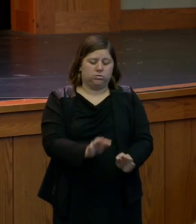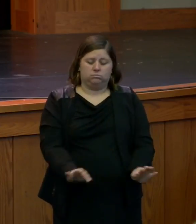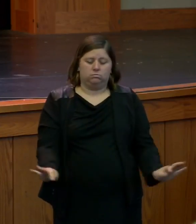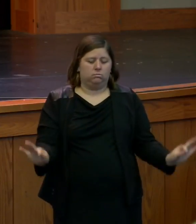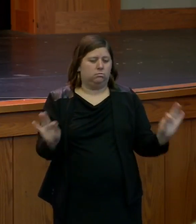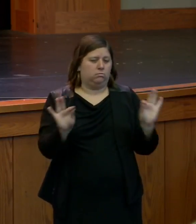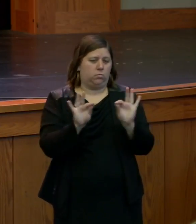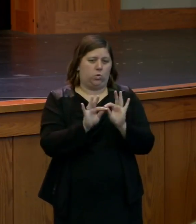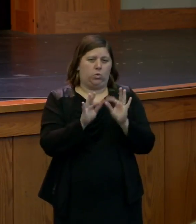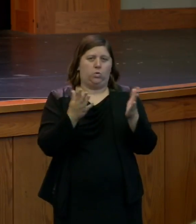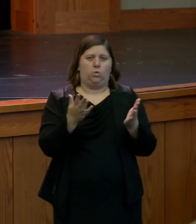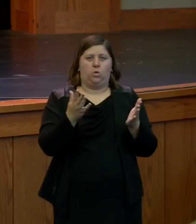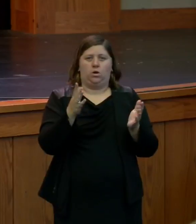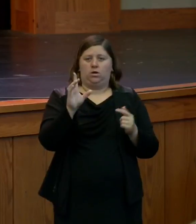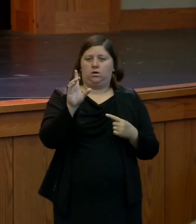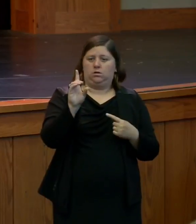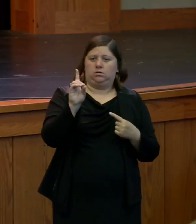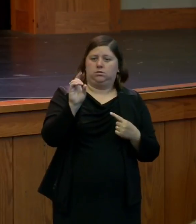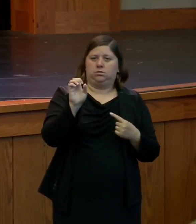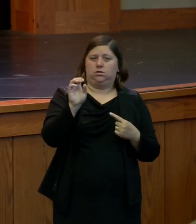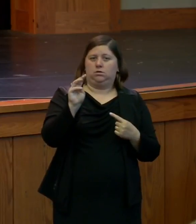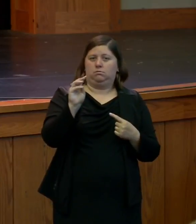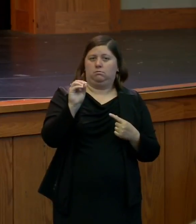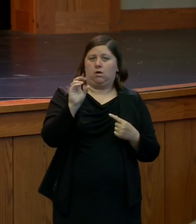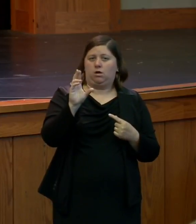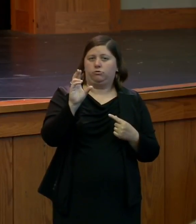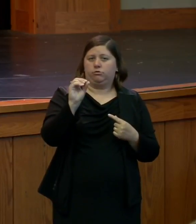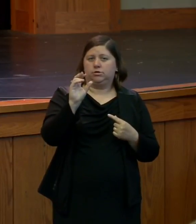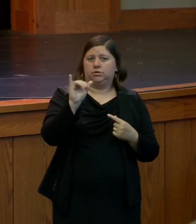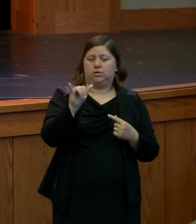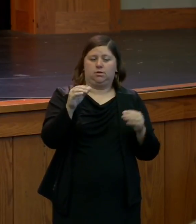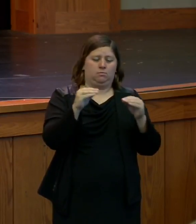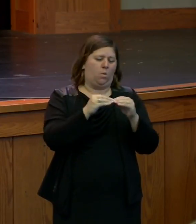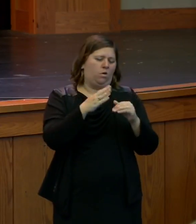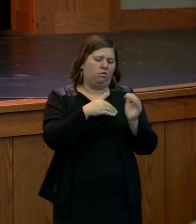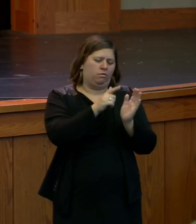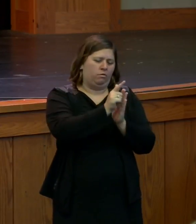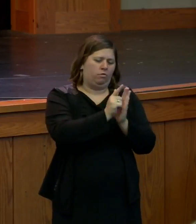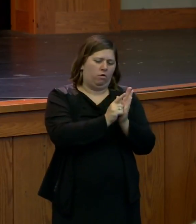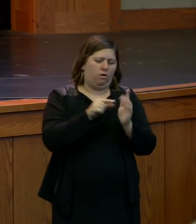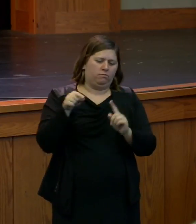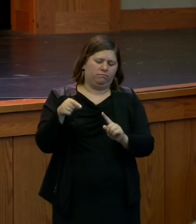RATHER THAN THE LAW DEMOCRACY ADVISES THAT WE HOLD A PROPER